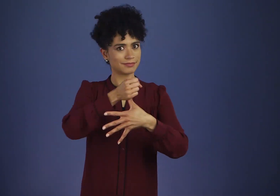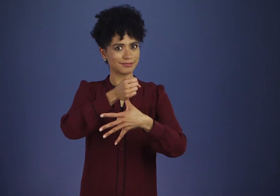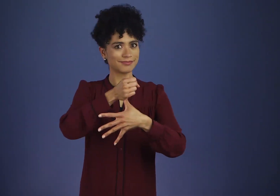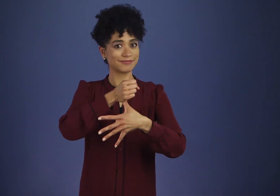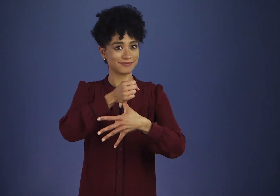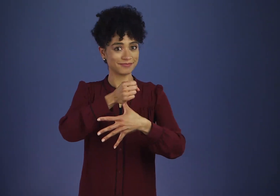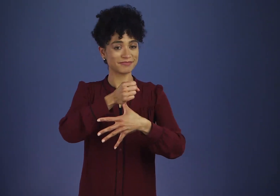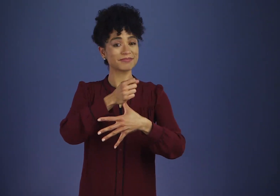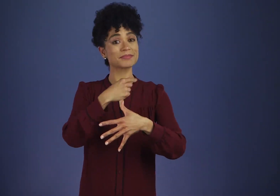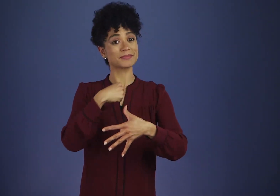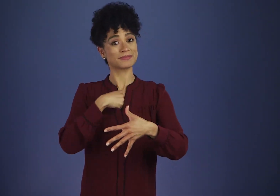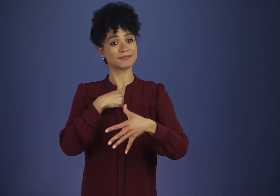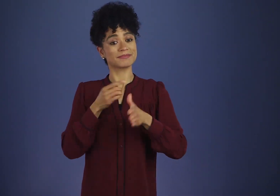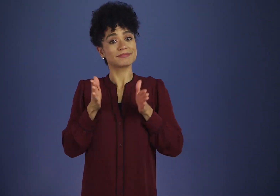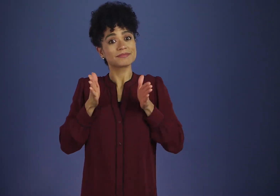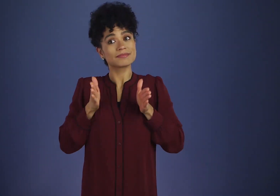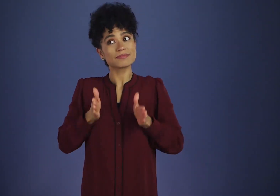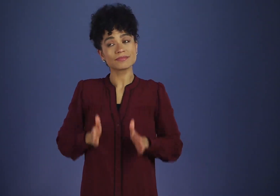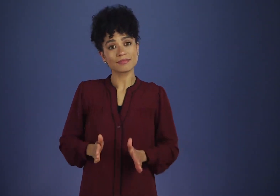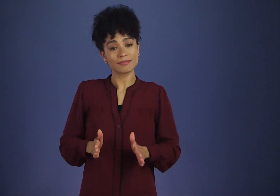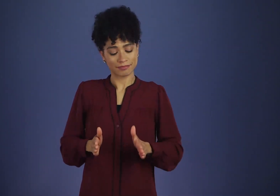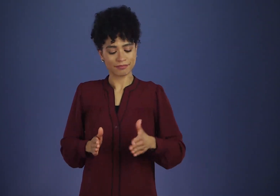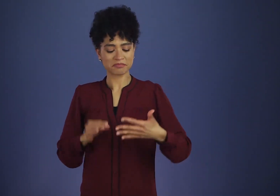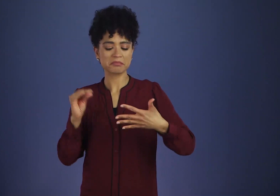“Our common welfare should come first;